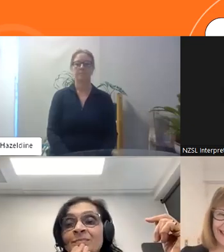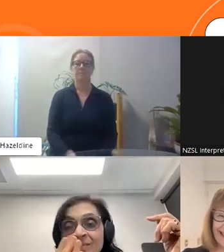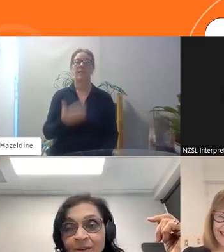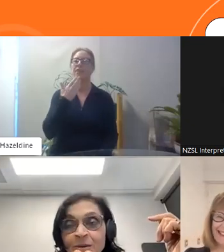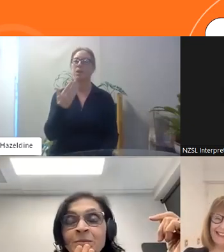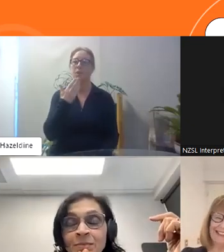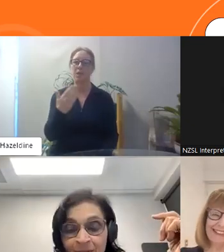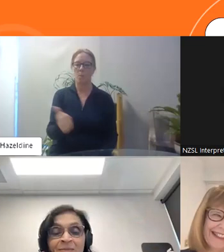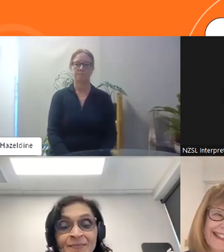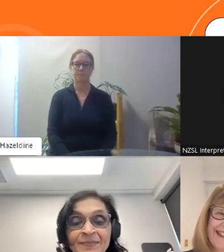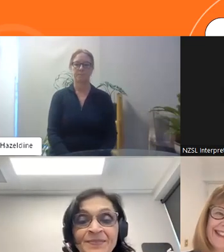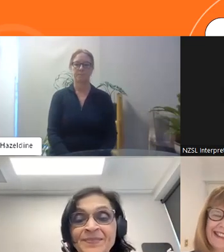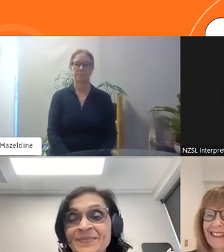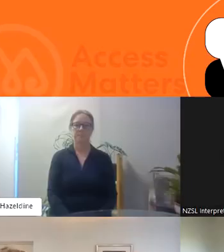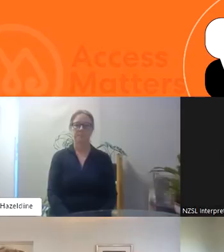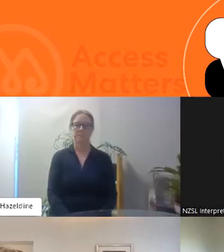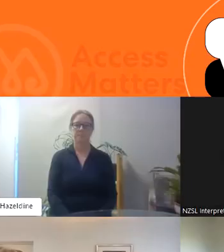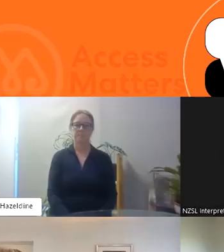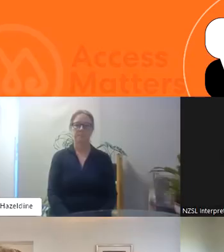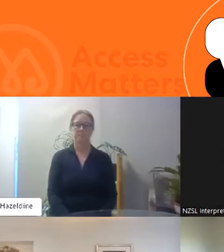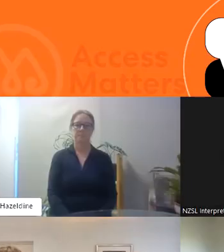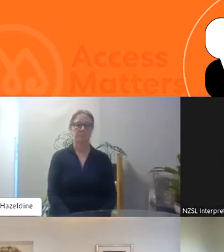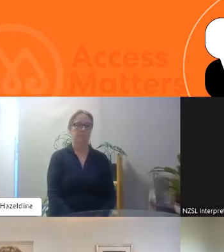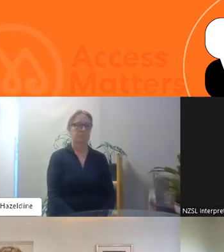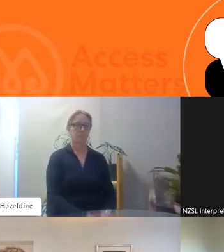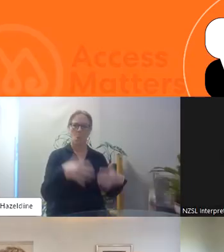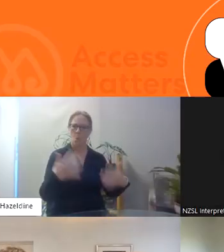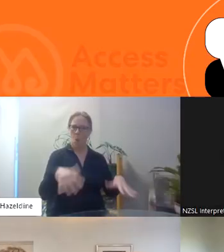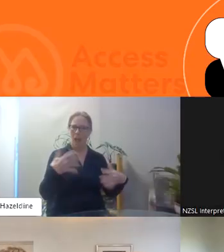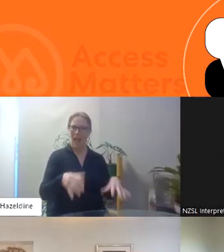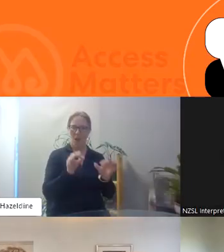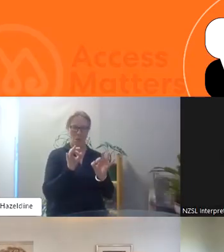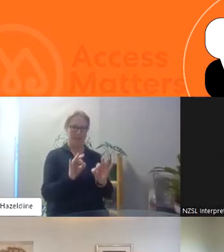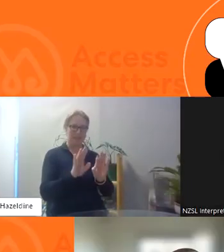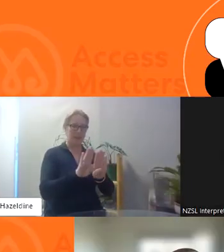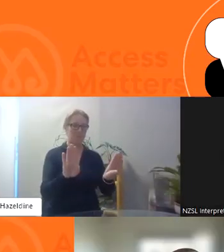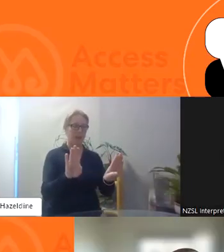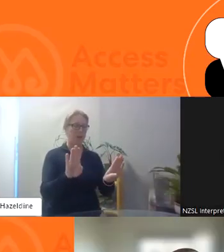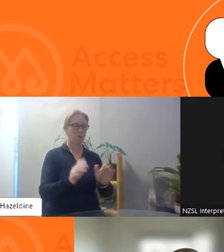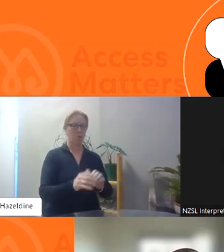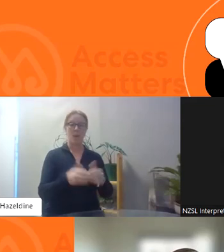much everyone. What an excellent panel. We're now due for a 10-minute